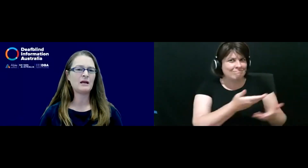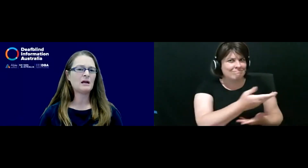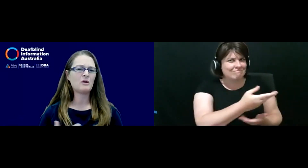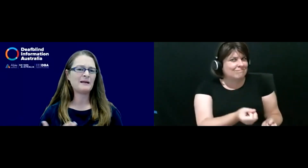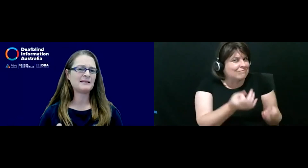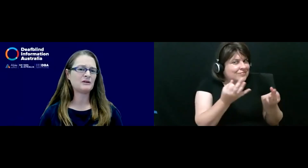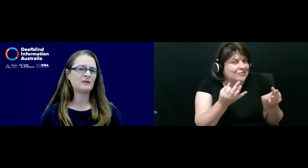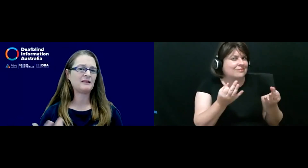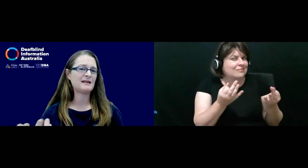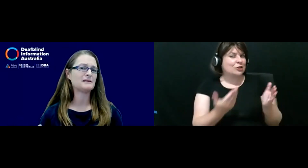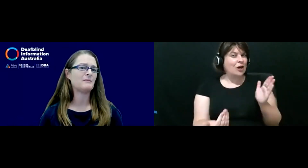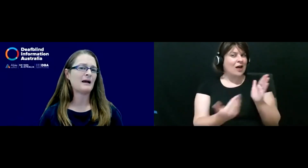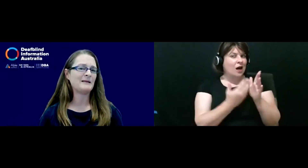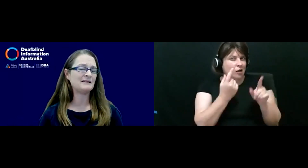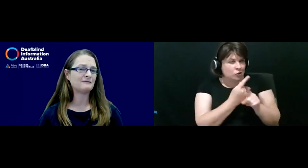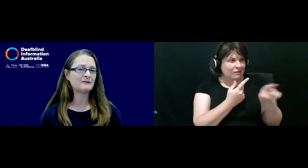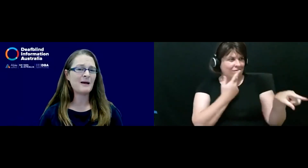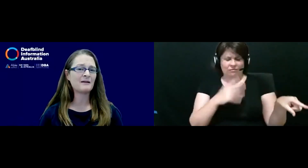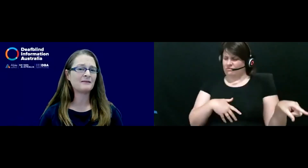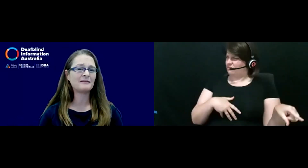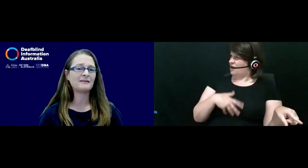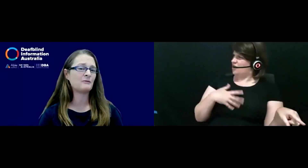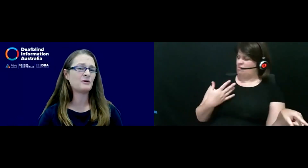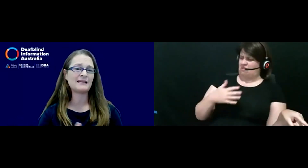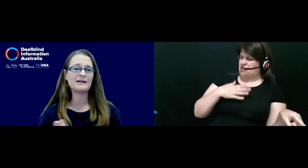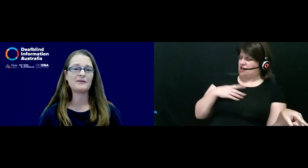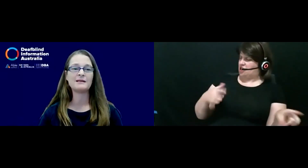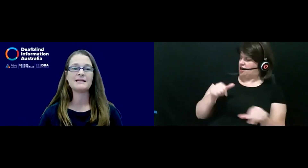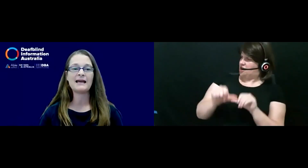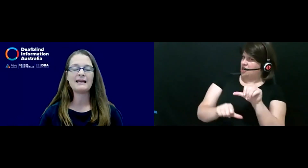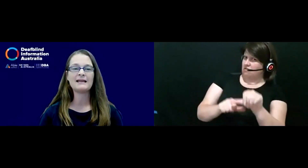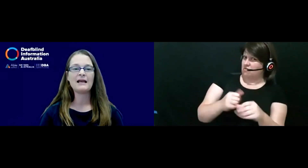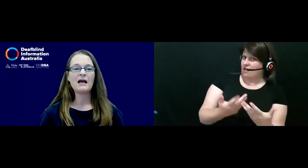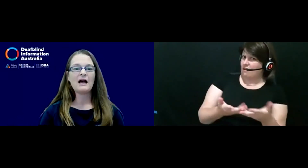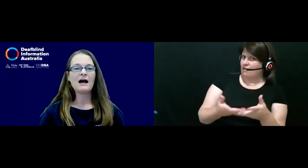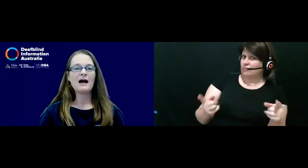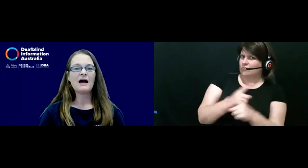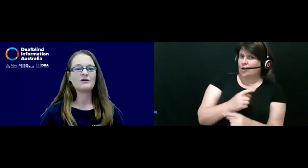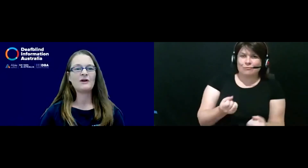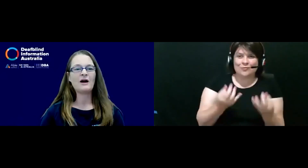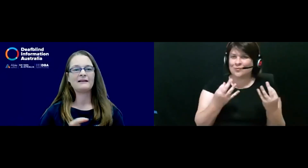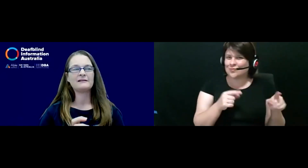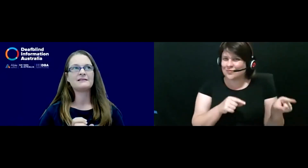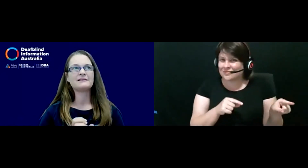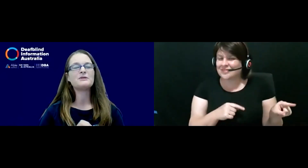commenting on the things that might be different about the routine on that day. So sometimes I